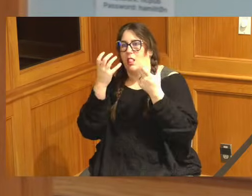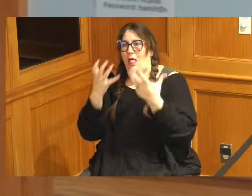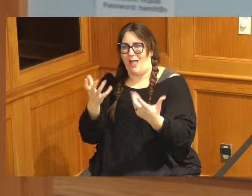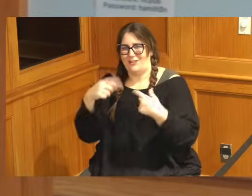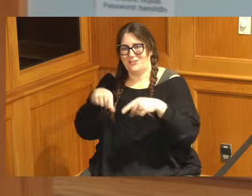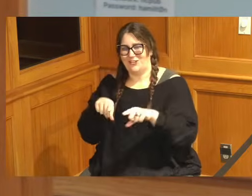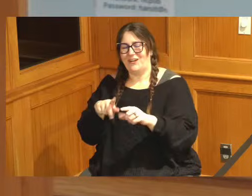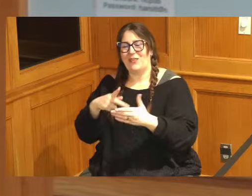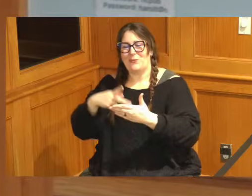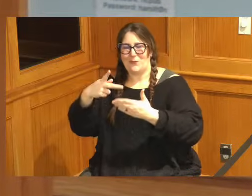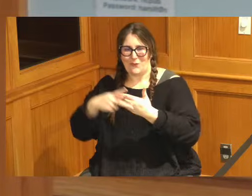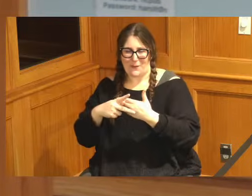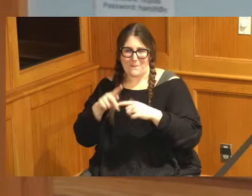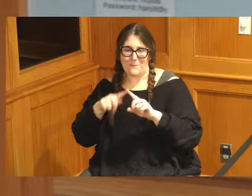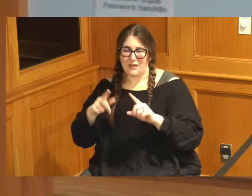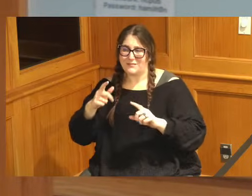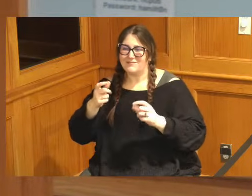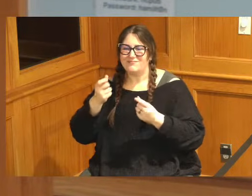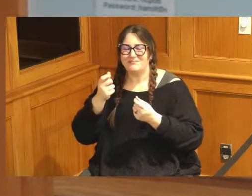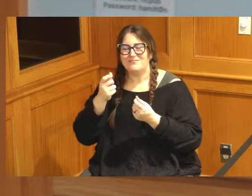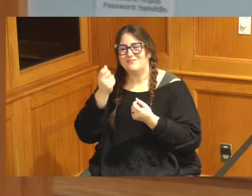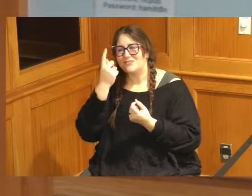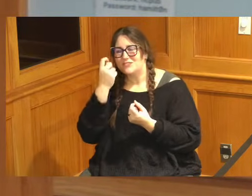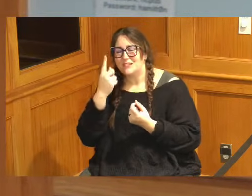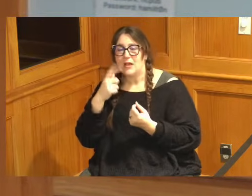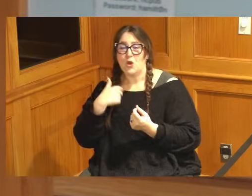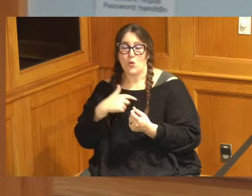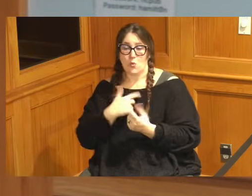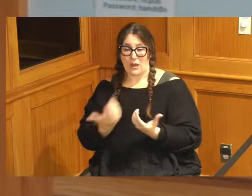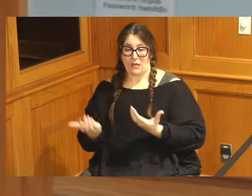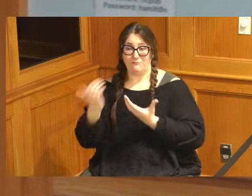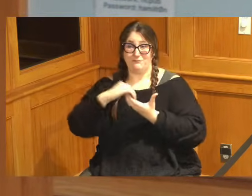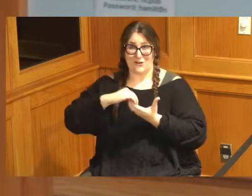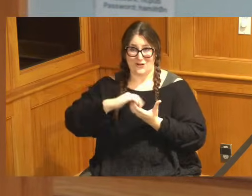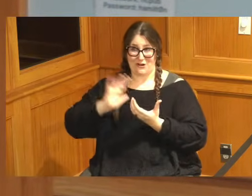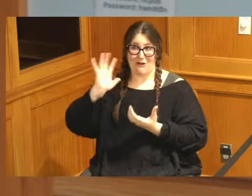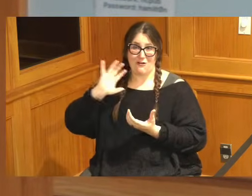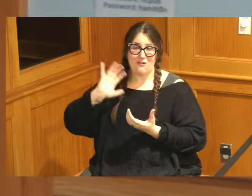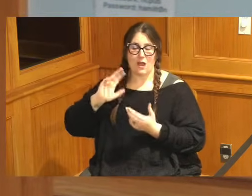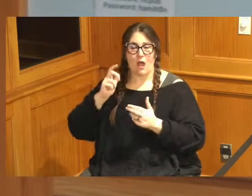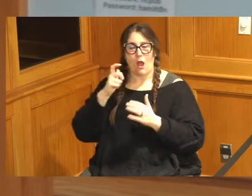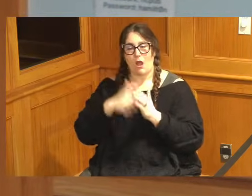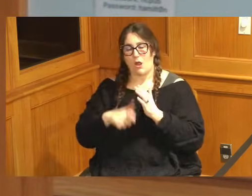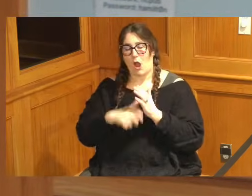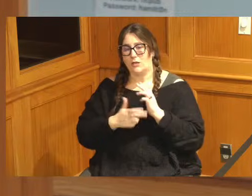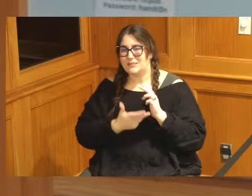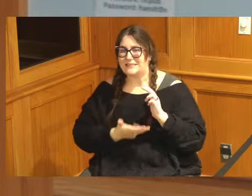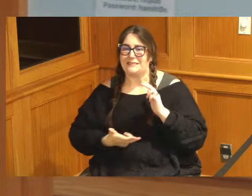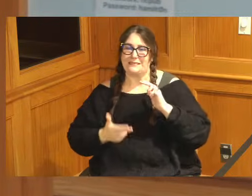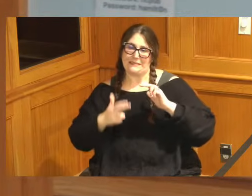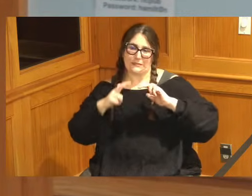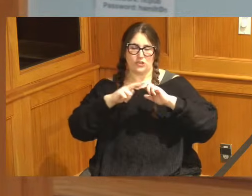to understand that basically from the time we started working together costs went up sometimes